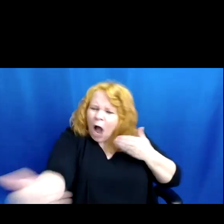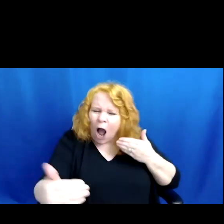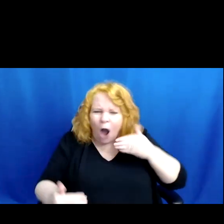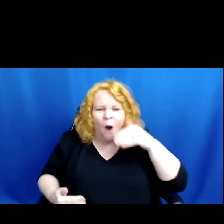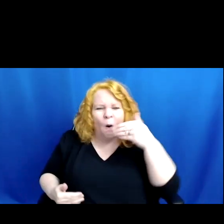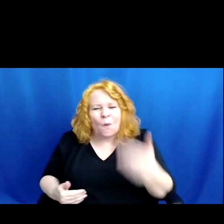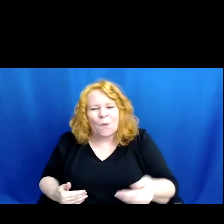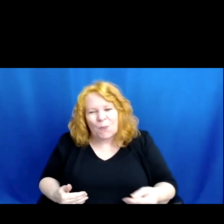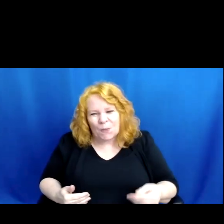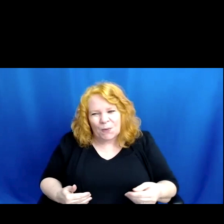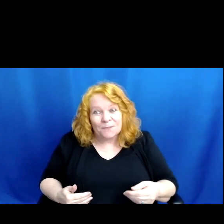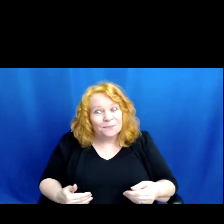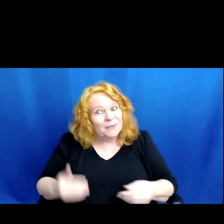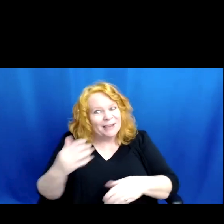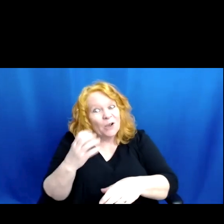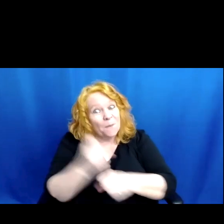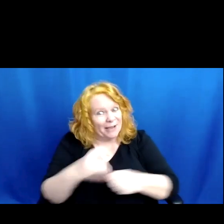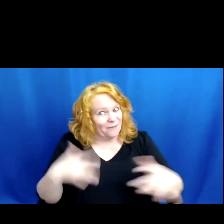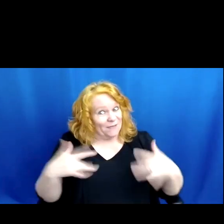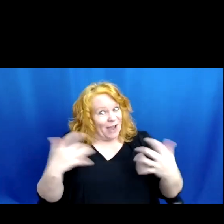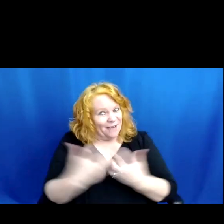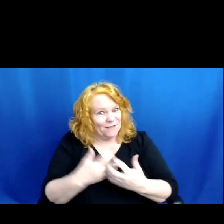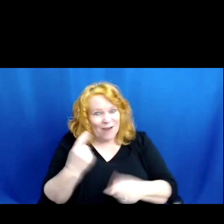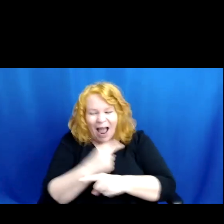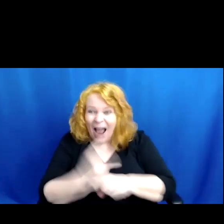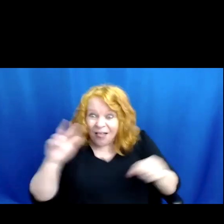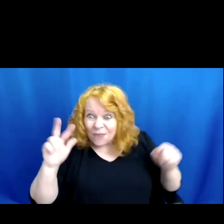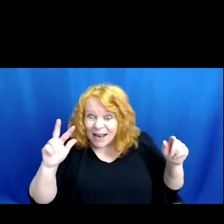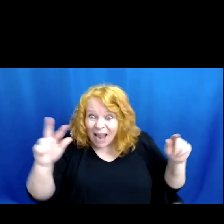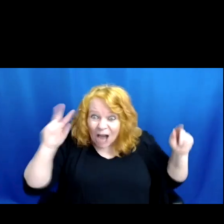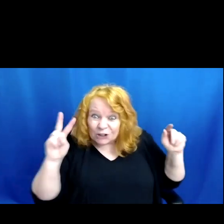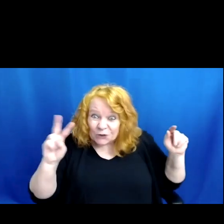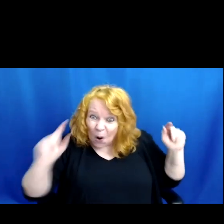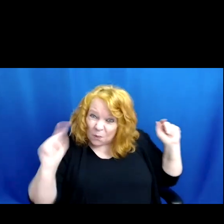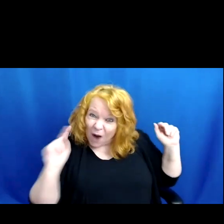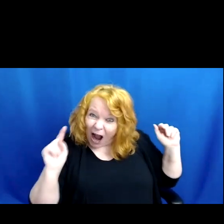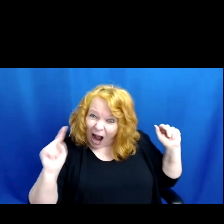go. To get us in the mood.